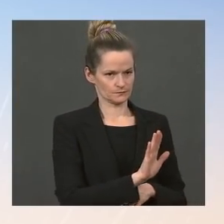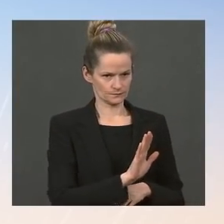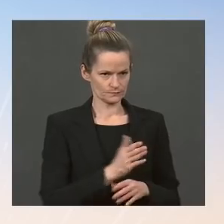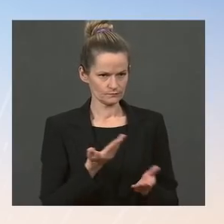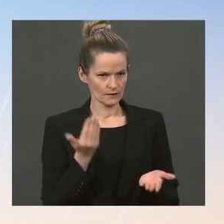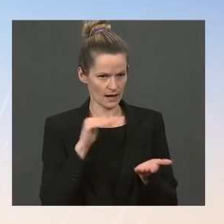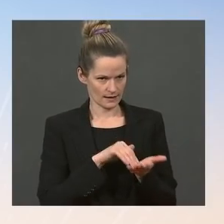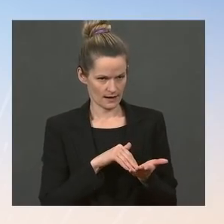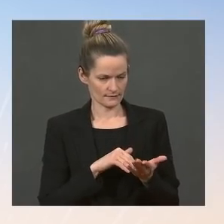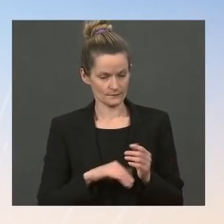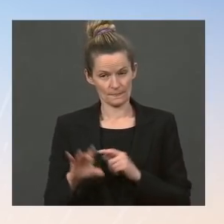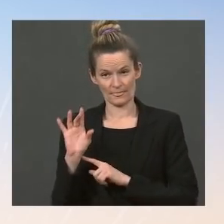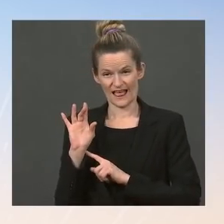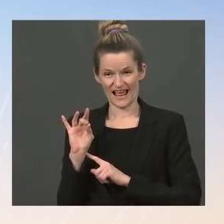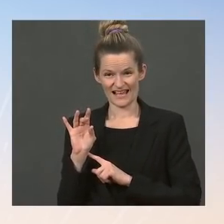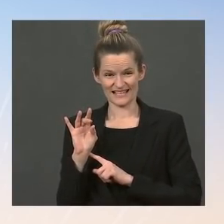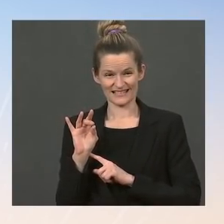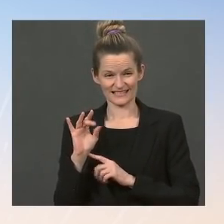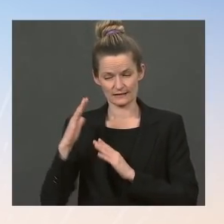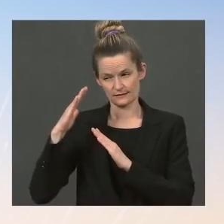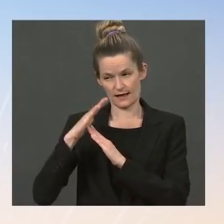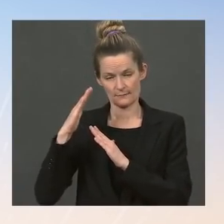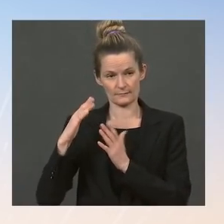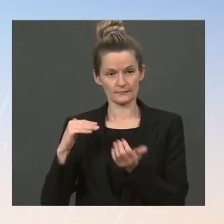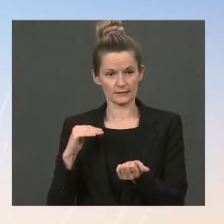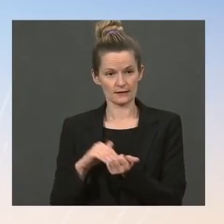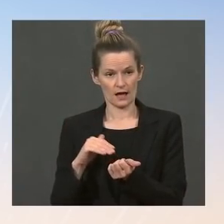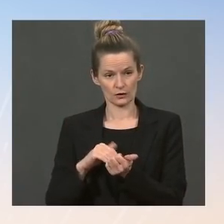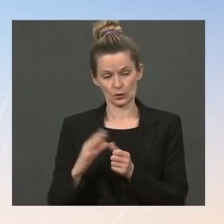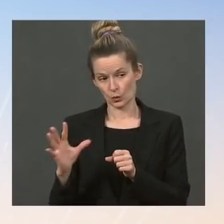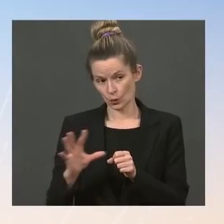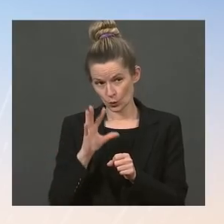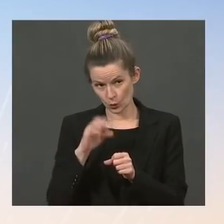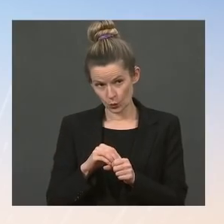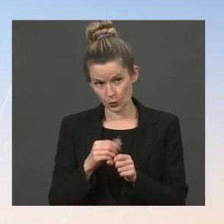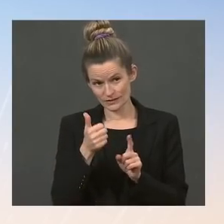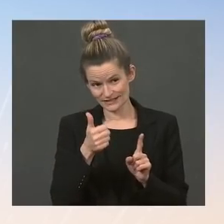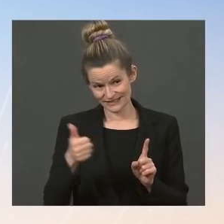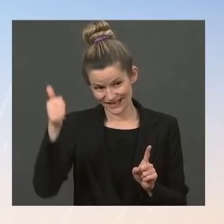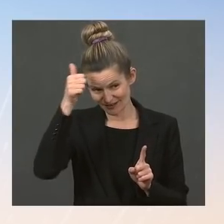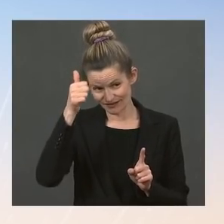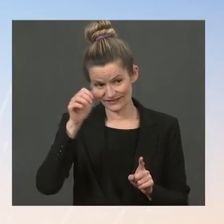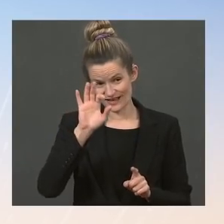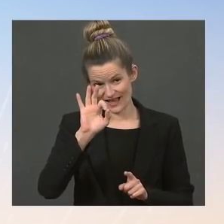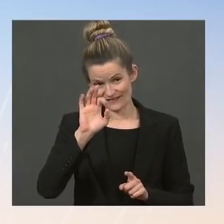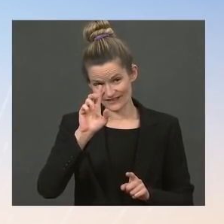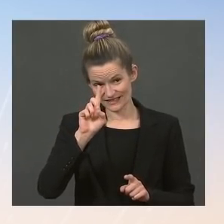including the acting head of the FDA, Janet Woodcock, recommended we would need boosters moving forward --